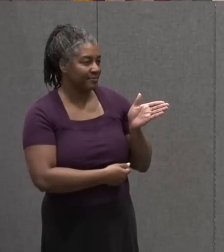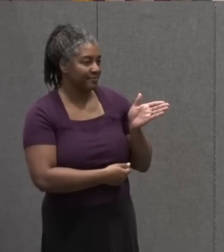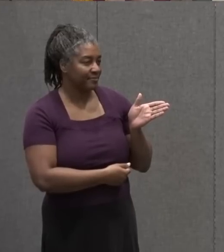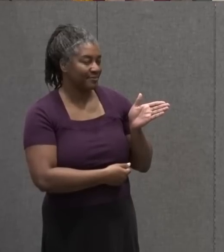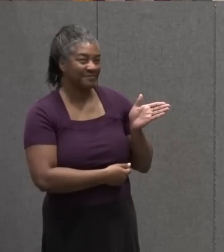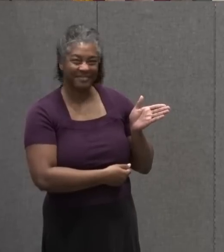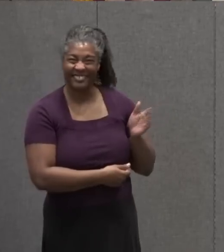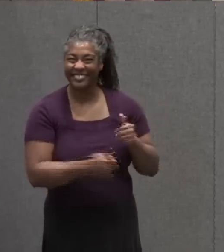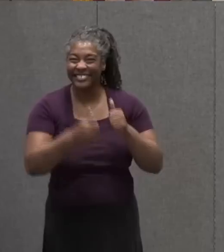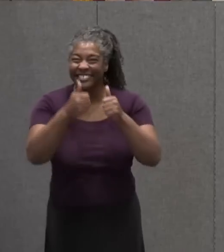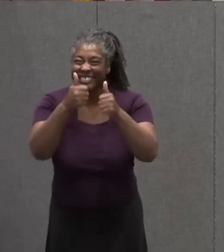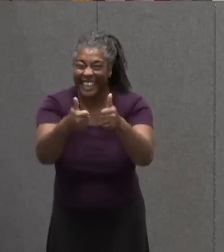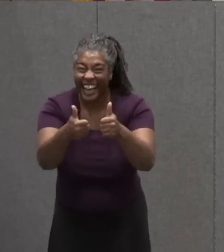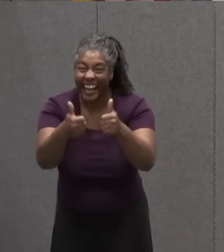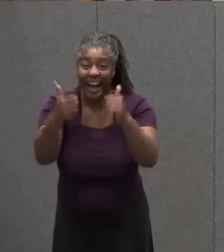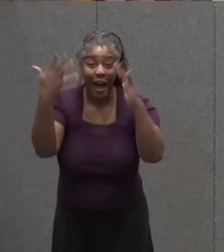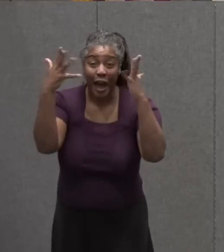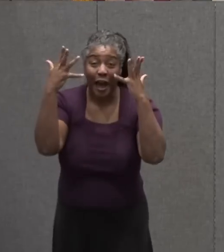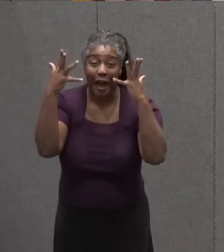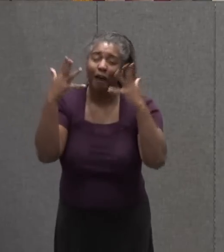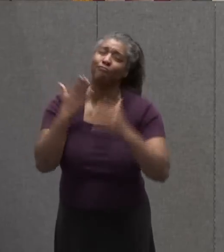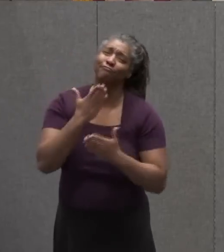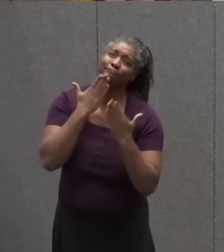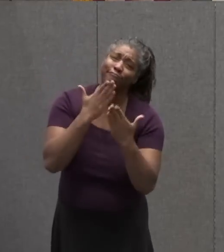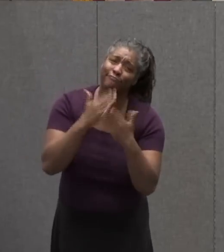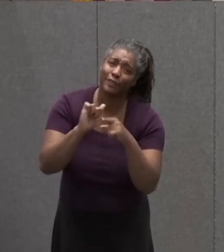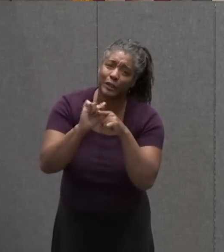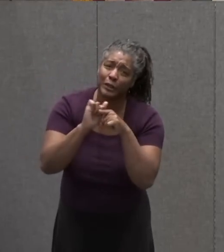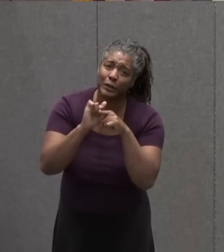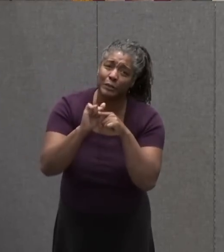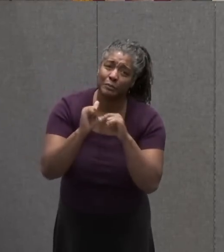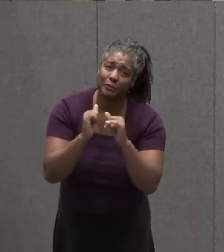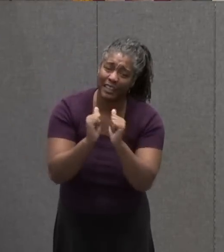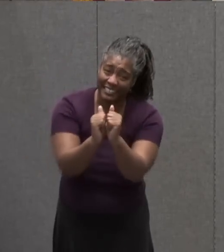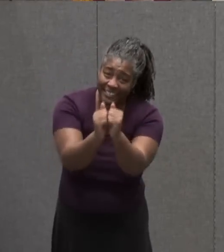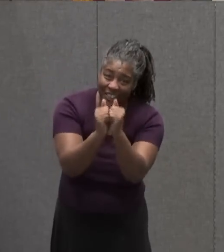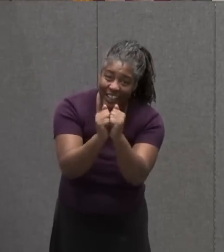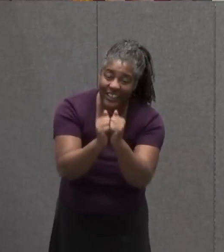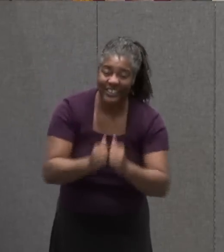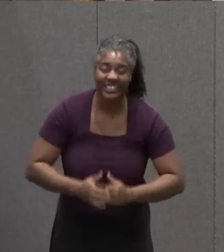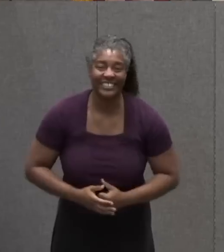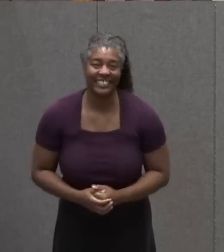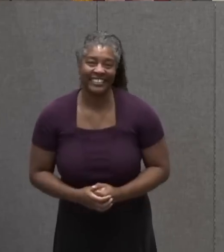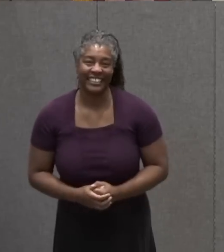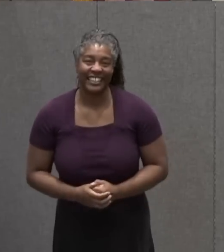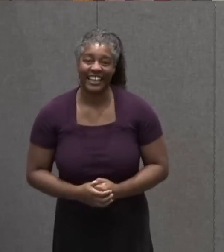Very good, thank you for practicing that with me. We're gonna do one more quick activity